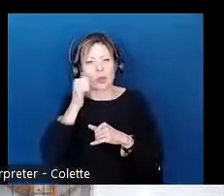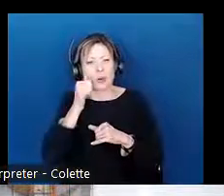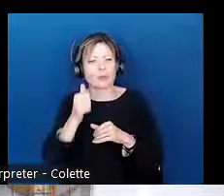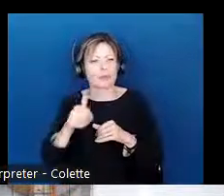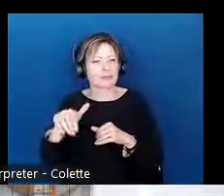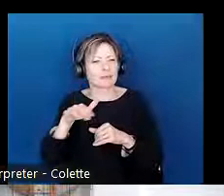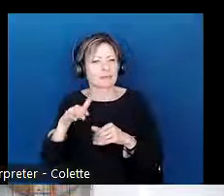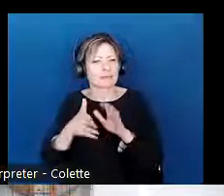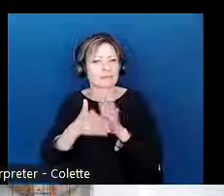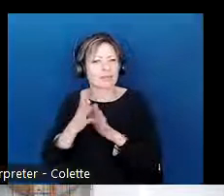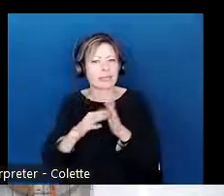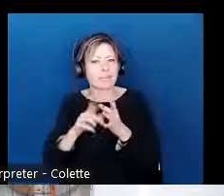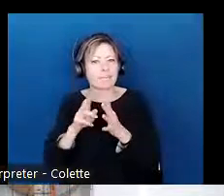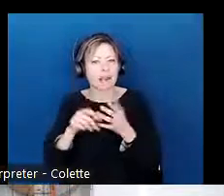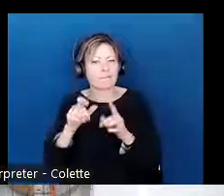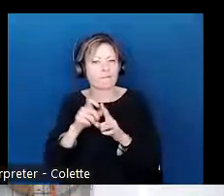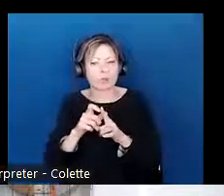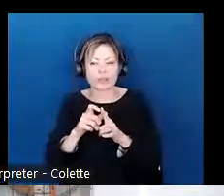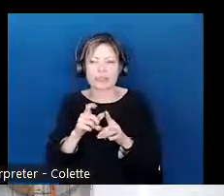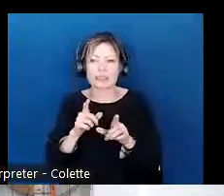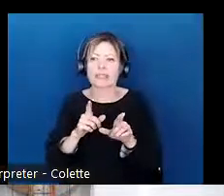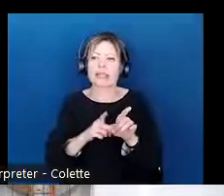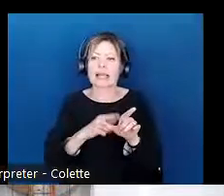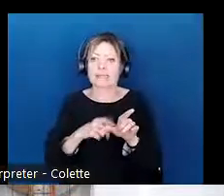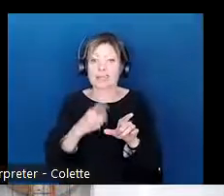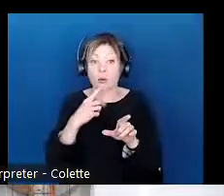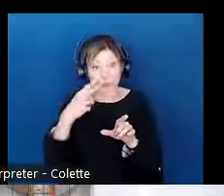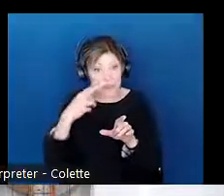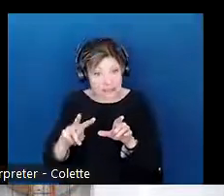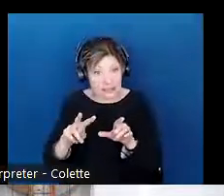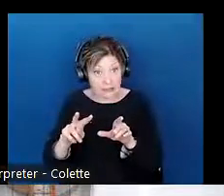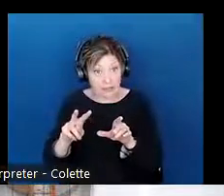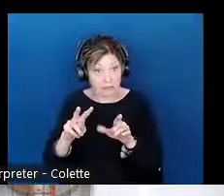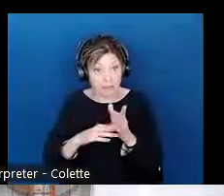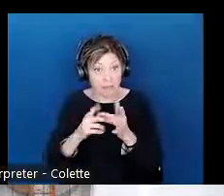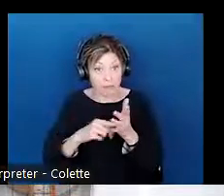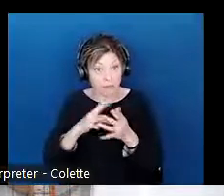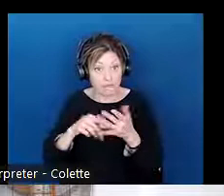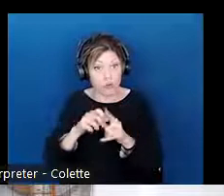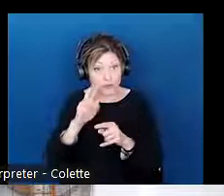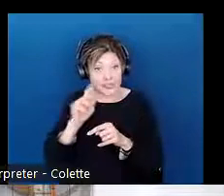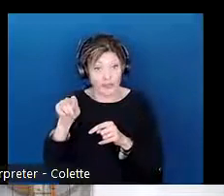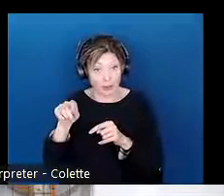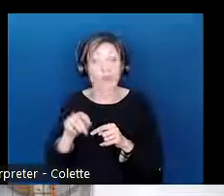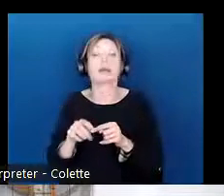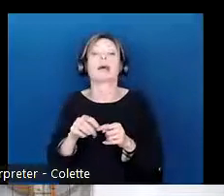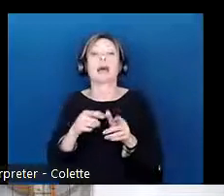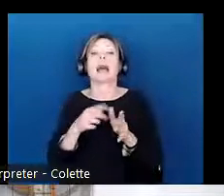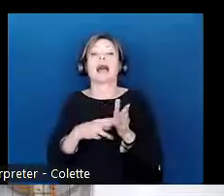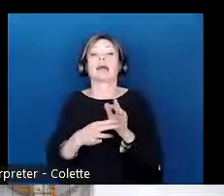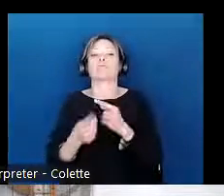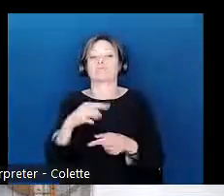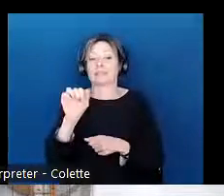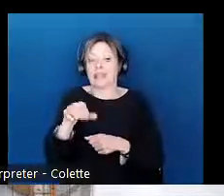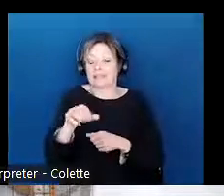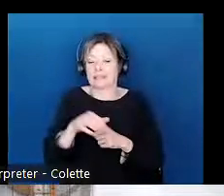yeah we've got one of our